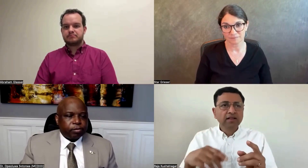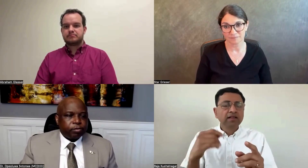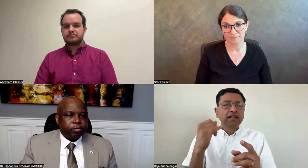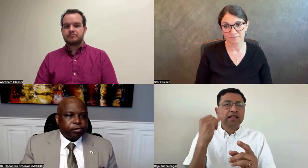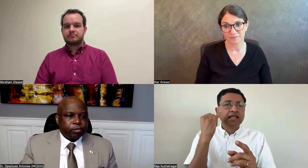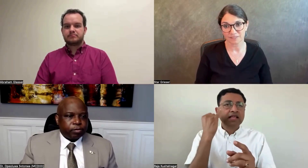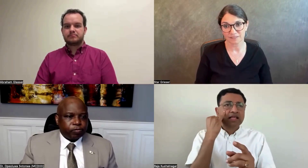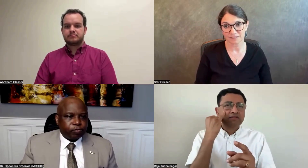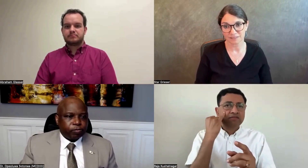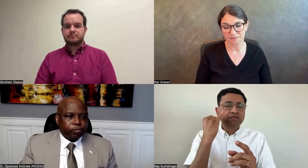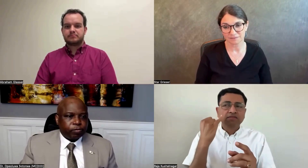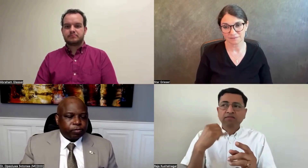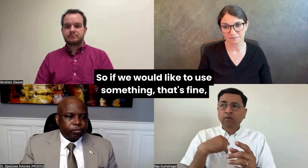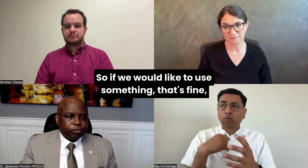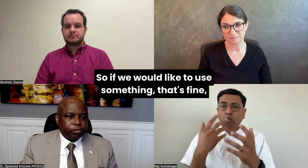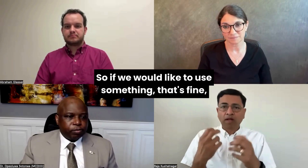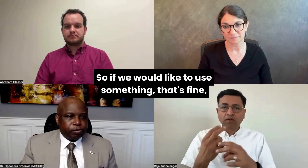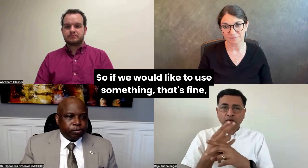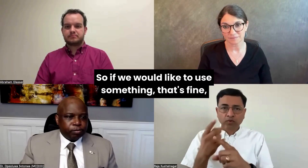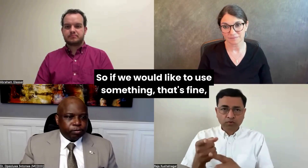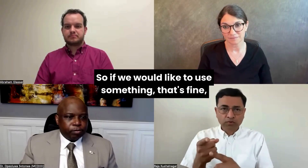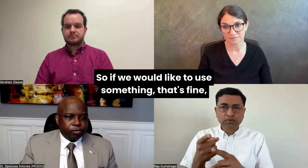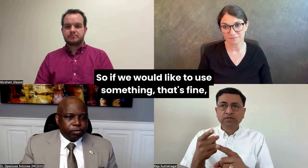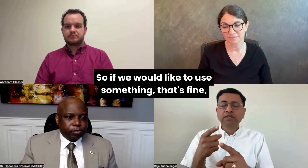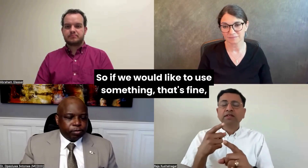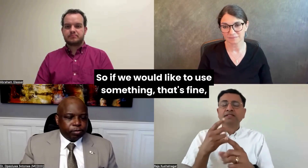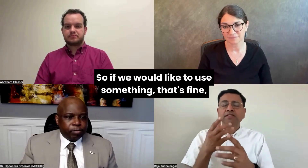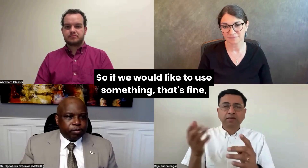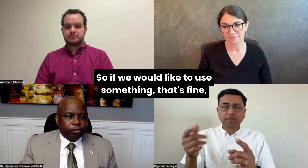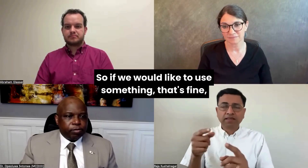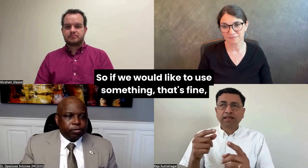So if we would like to use something, that's fine,